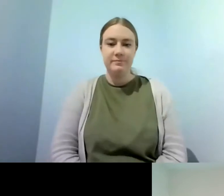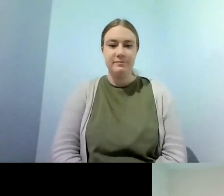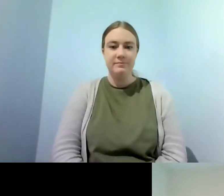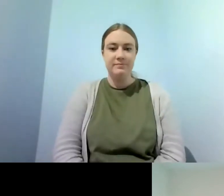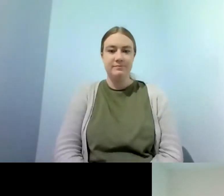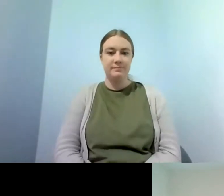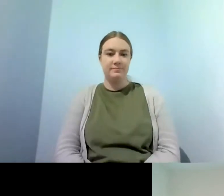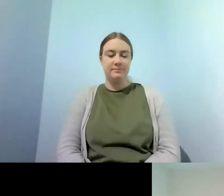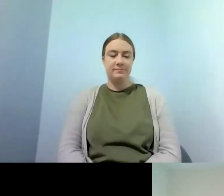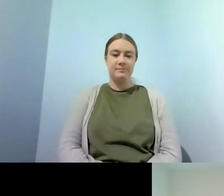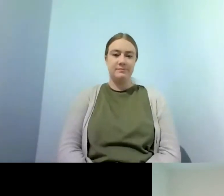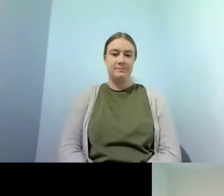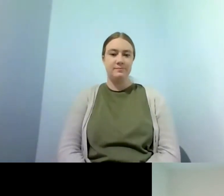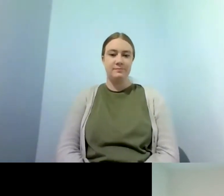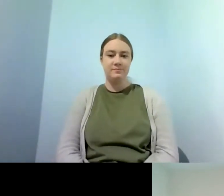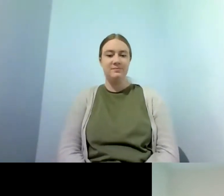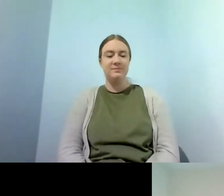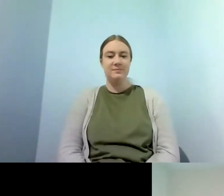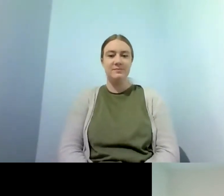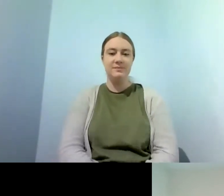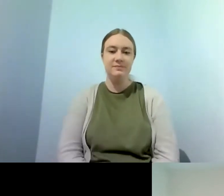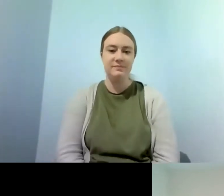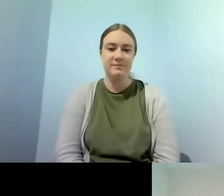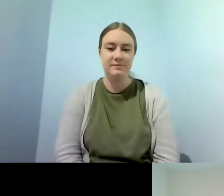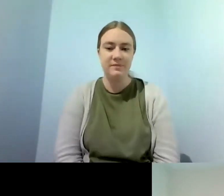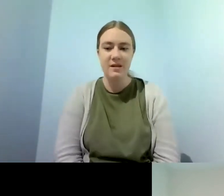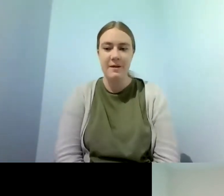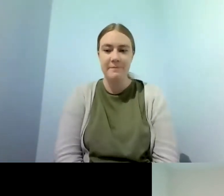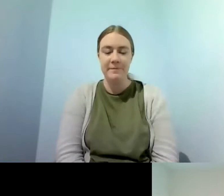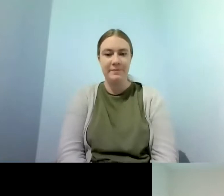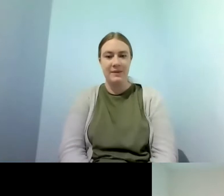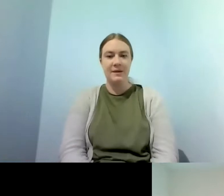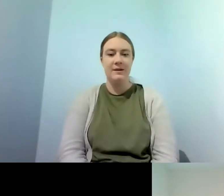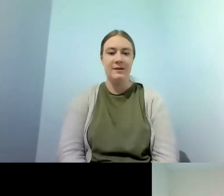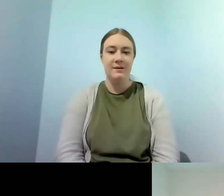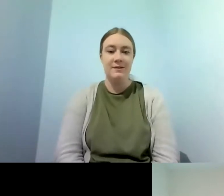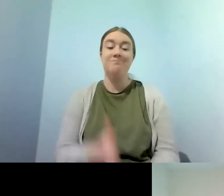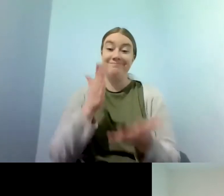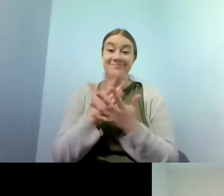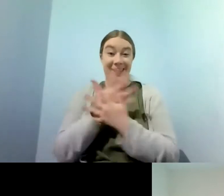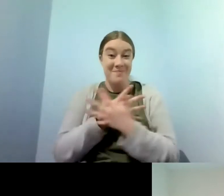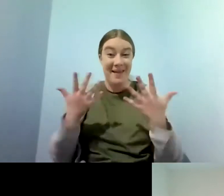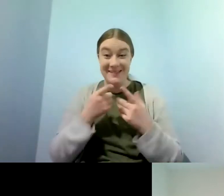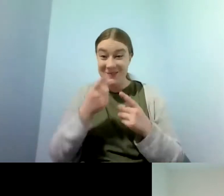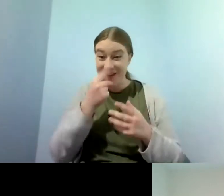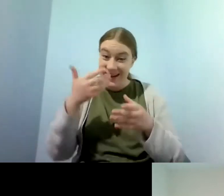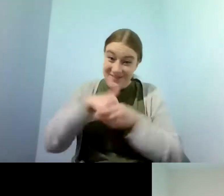perfect thanks rachel um yeah plenty to get involved with with unlocking the severn